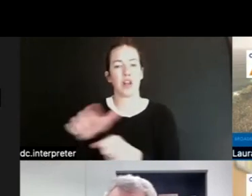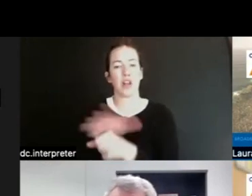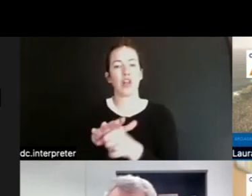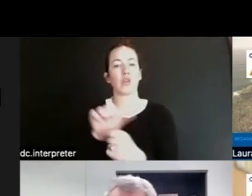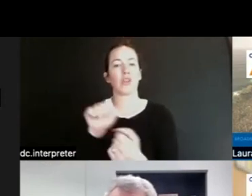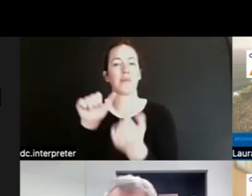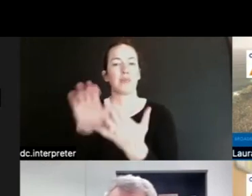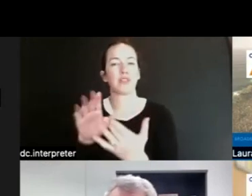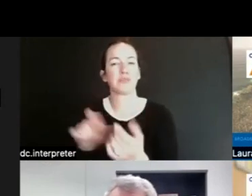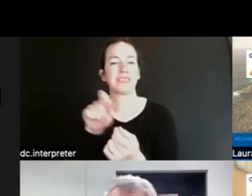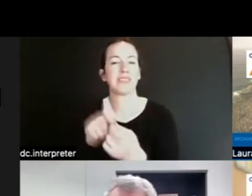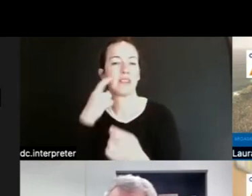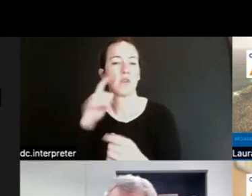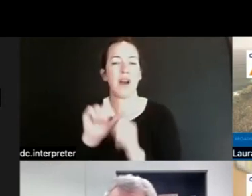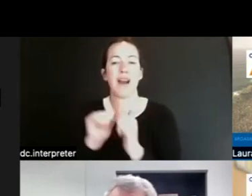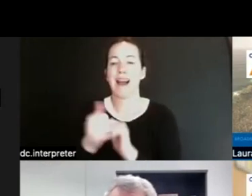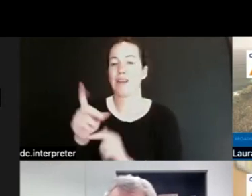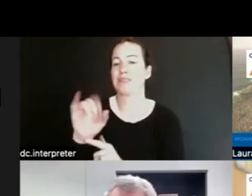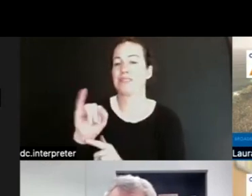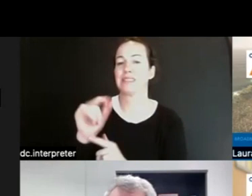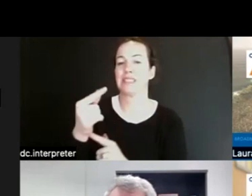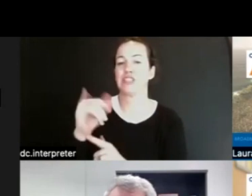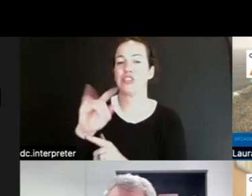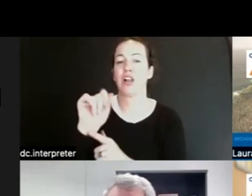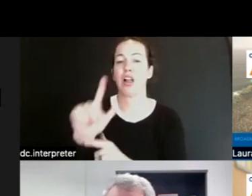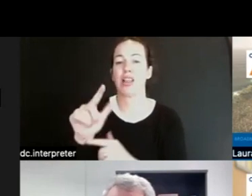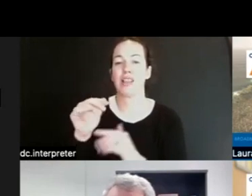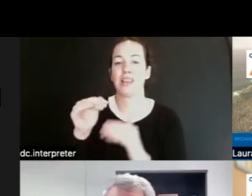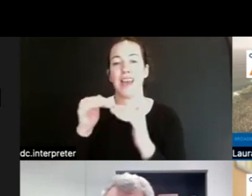on specifically how does digital equity create those disparities in education and then?